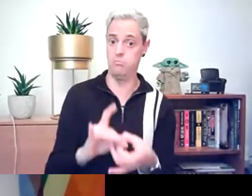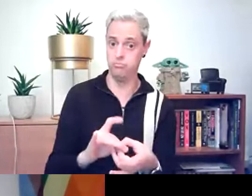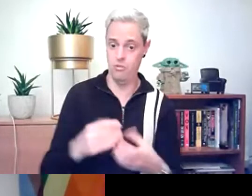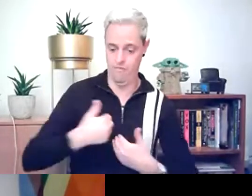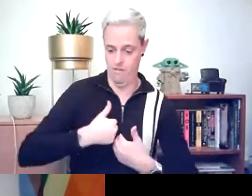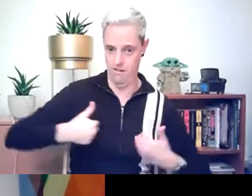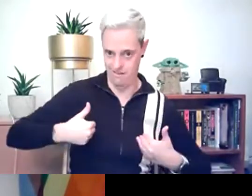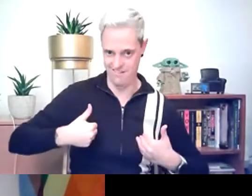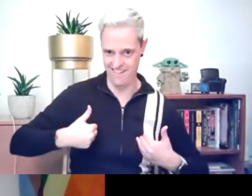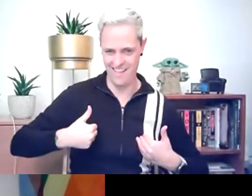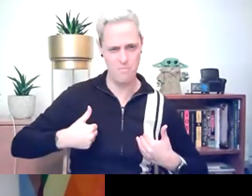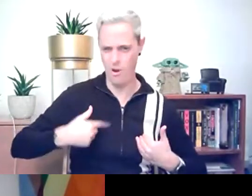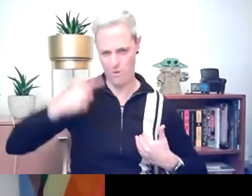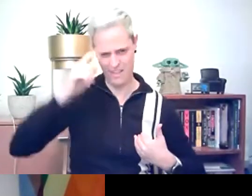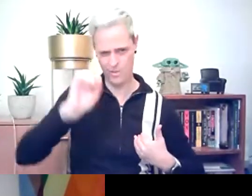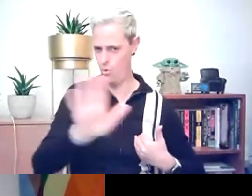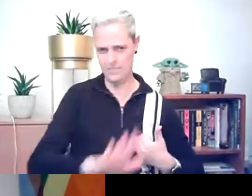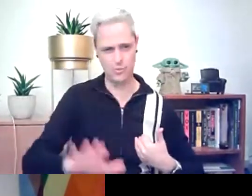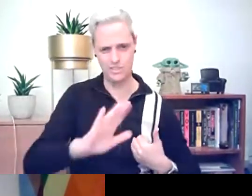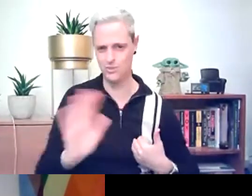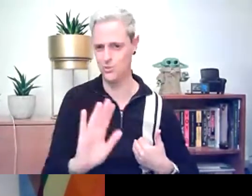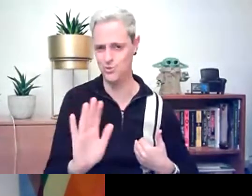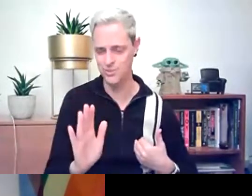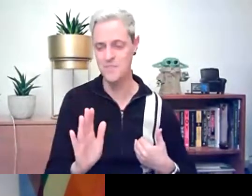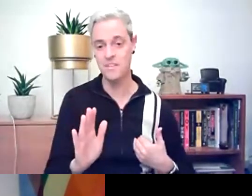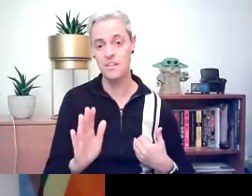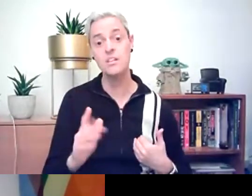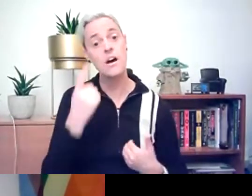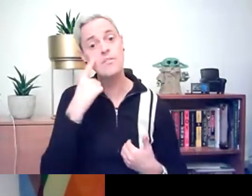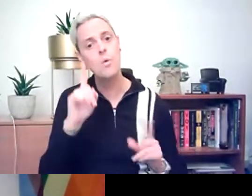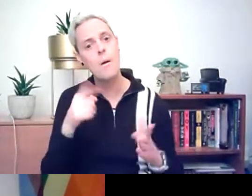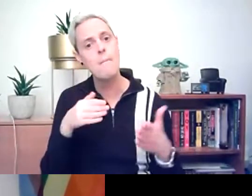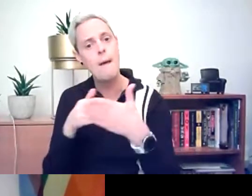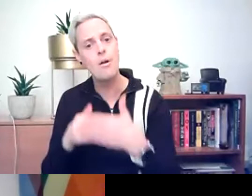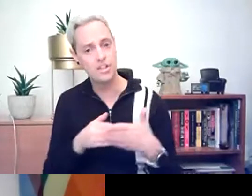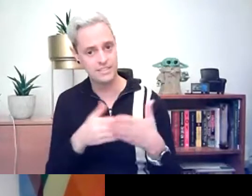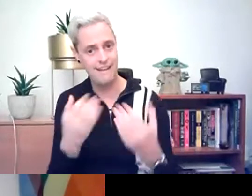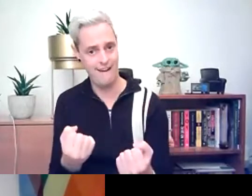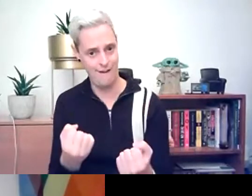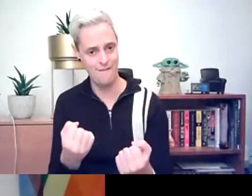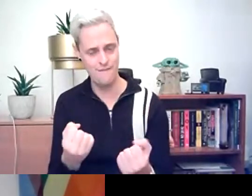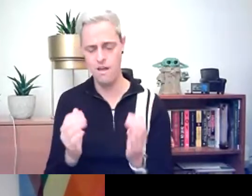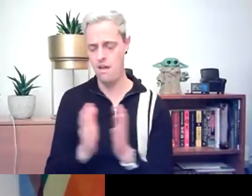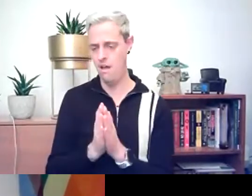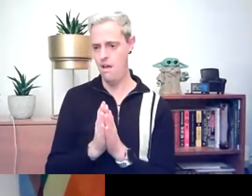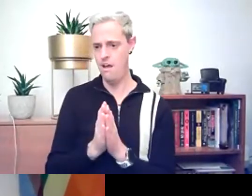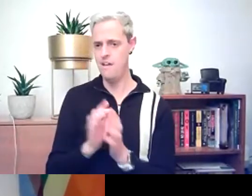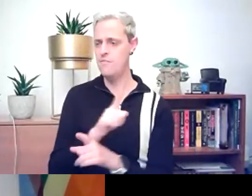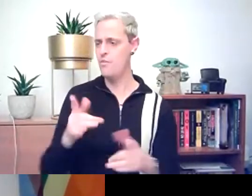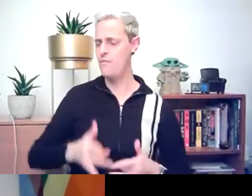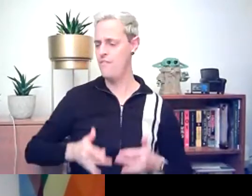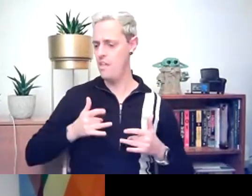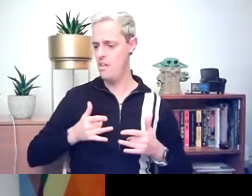18:45:21 So I'd say, pay attention to the barriers look at look at way feel most separate,